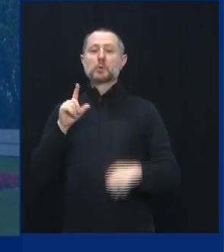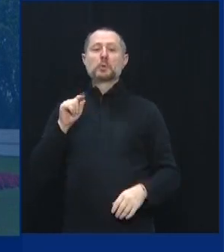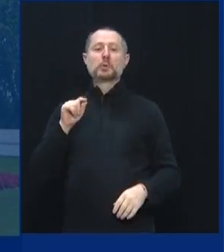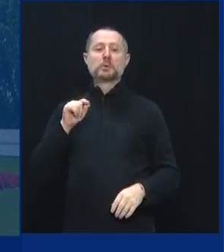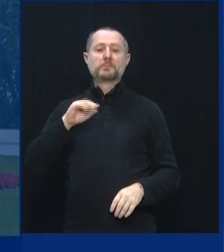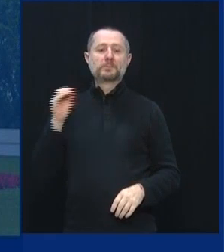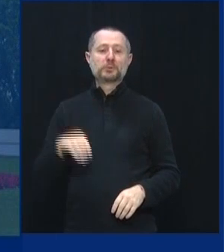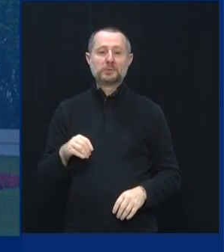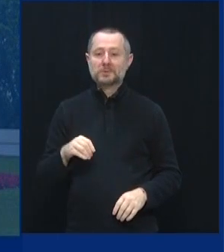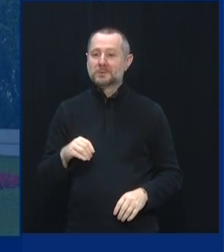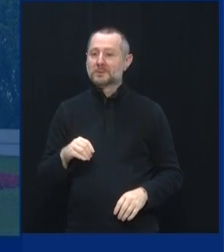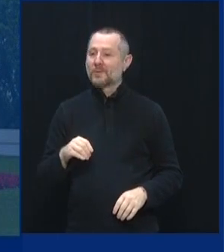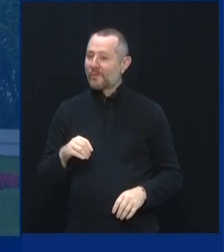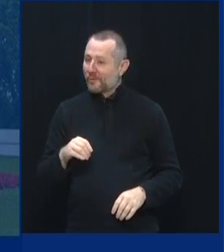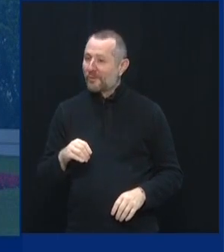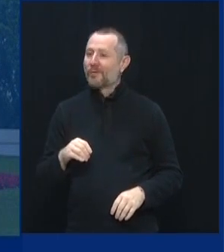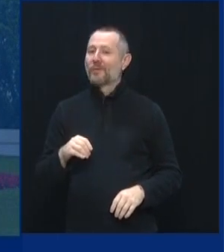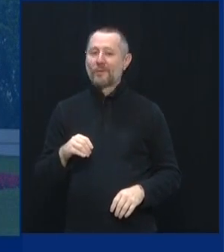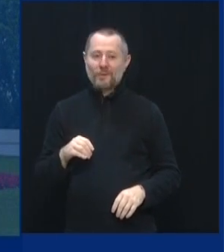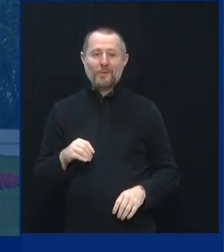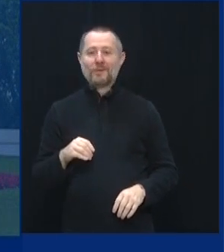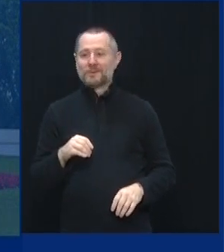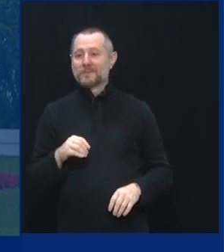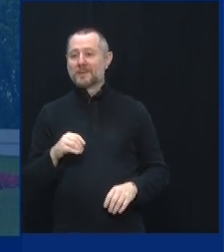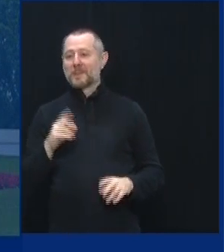THE INCREASE IS NOW GOING TO GO